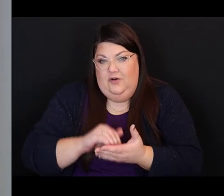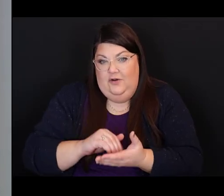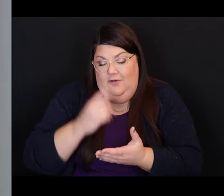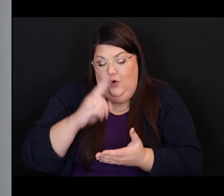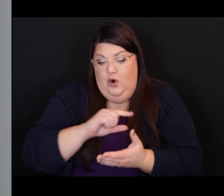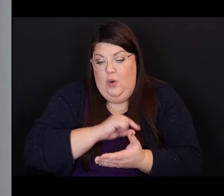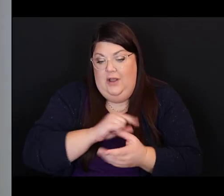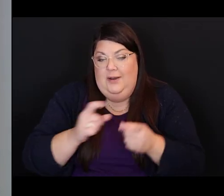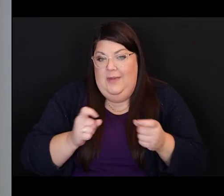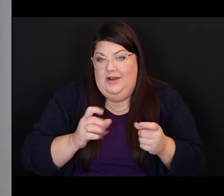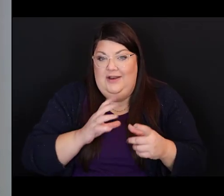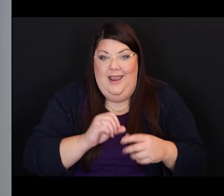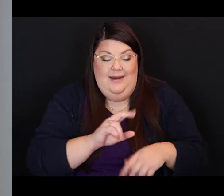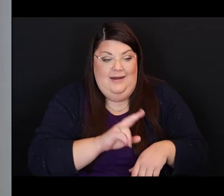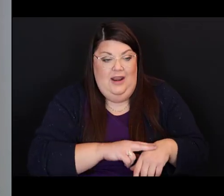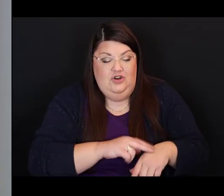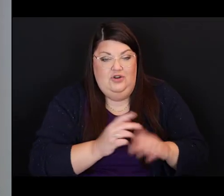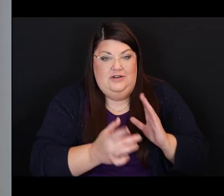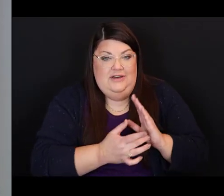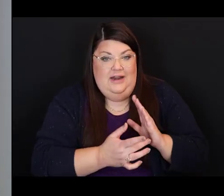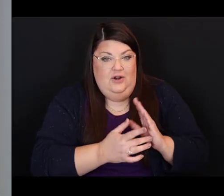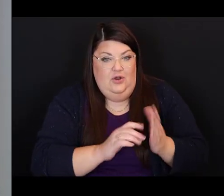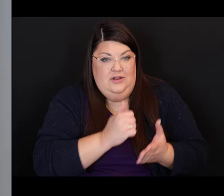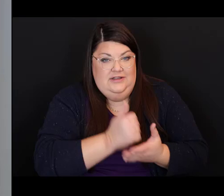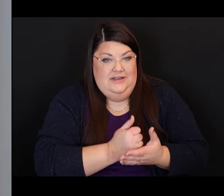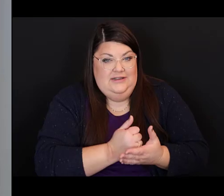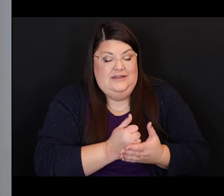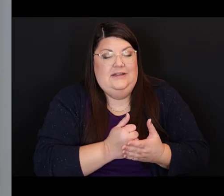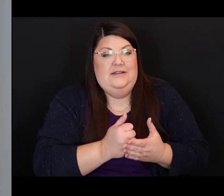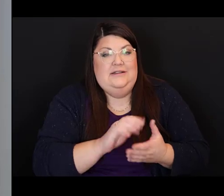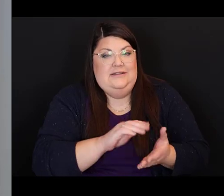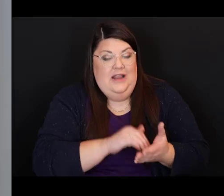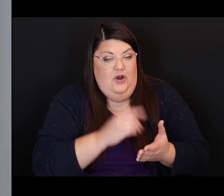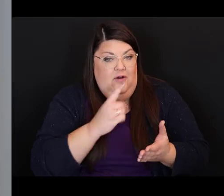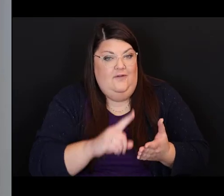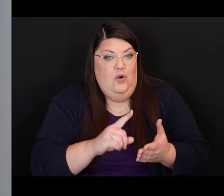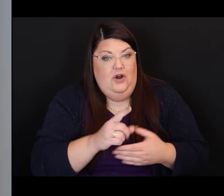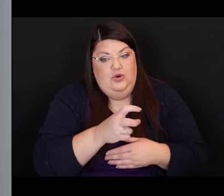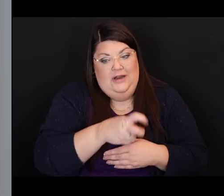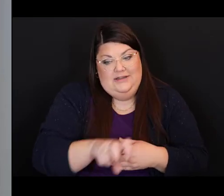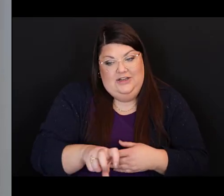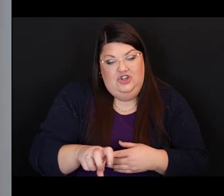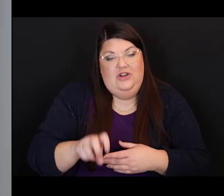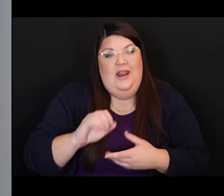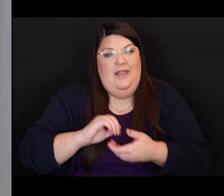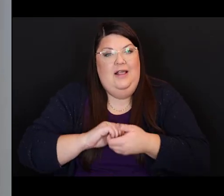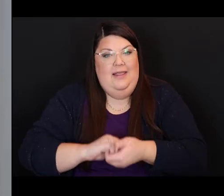Management and the National Technical Assistance Center for Transition the Collaborative.